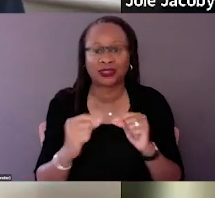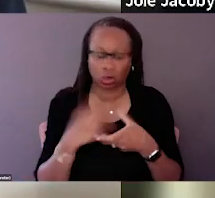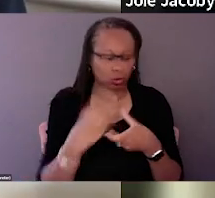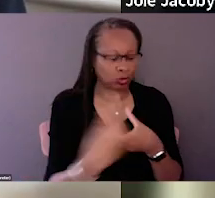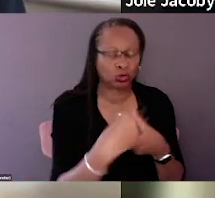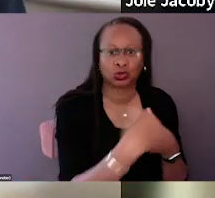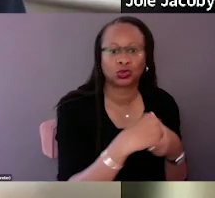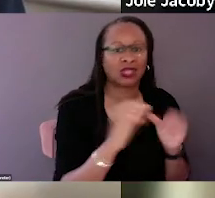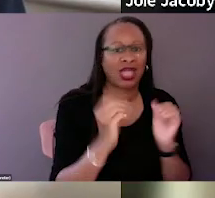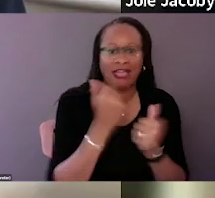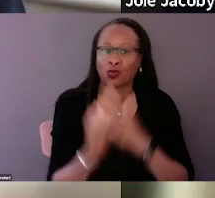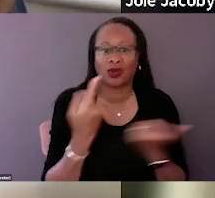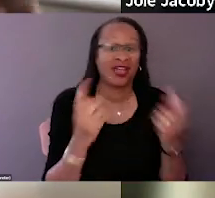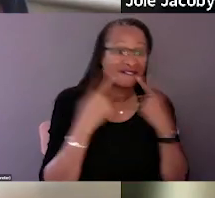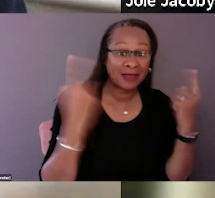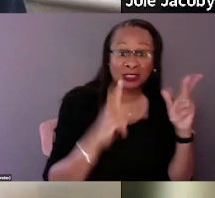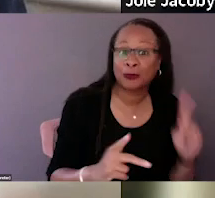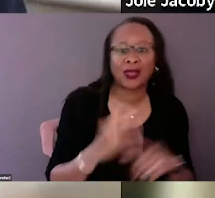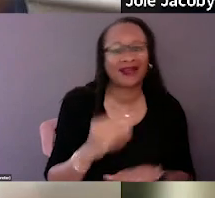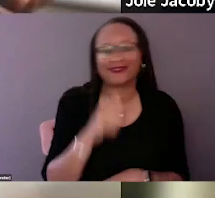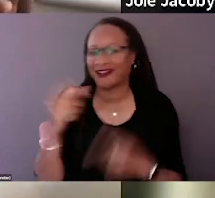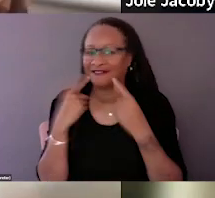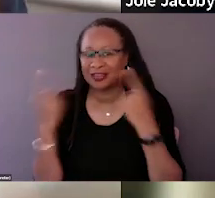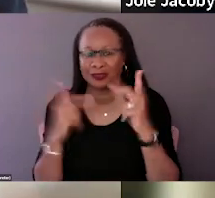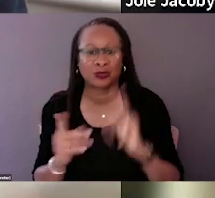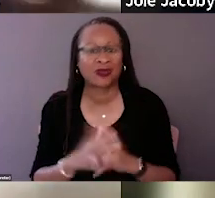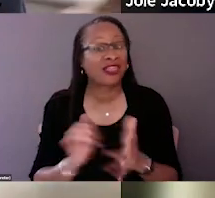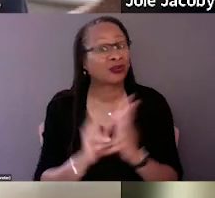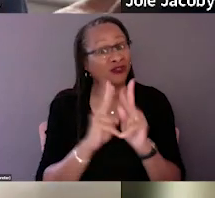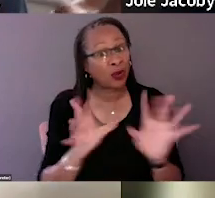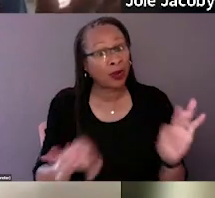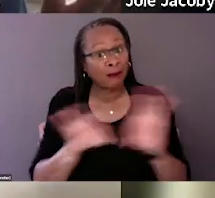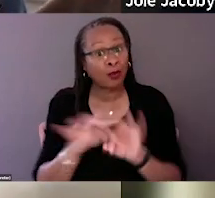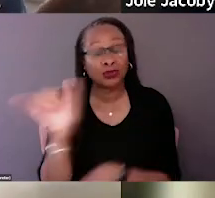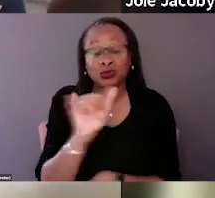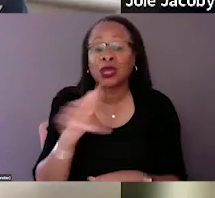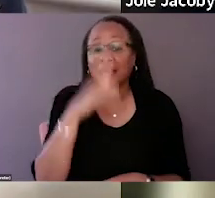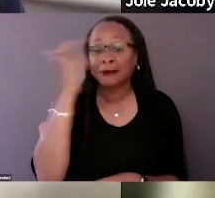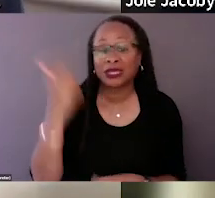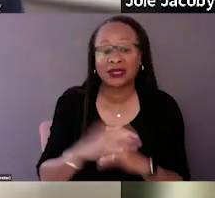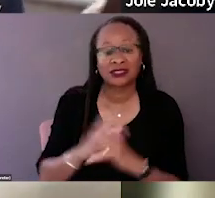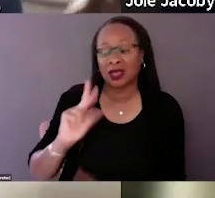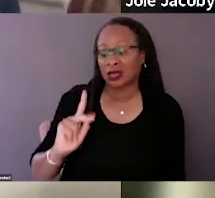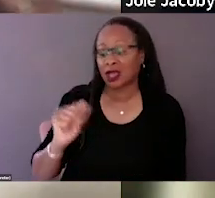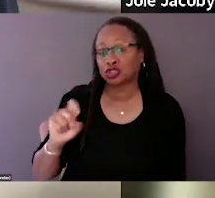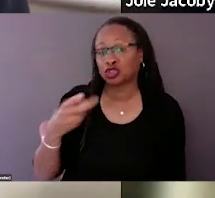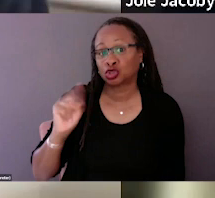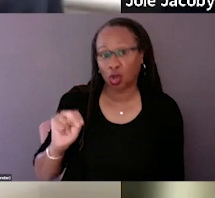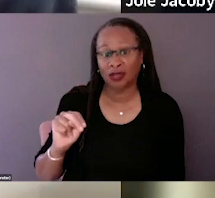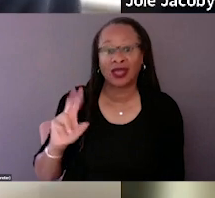and people who are not, and so that was super important because again, like CaShawn Thompson, who was the first person that tweeted out,